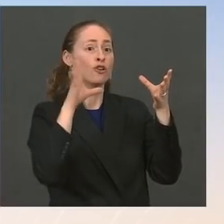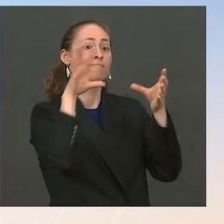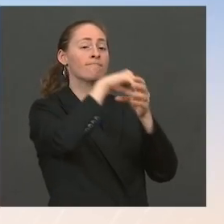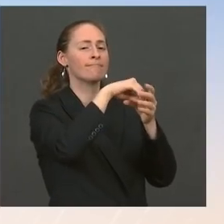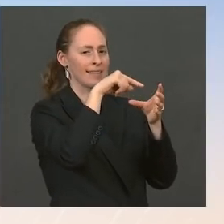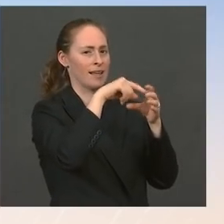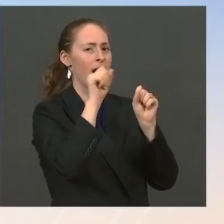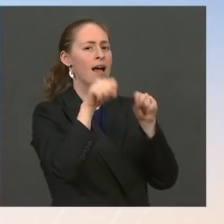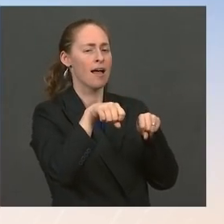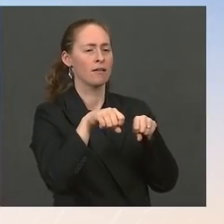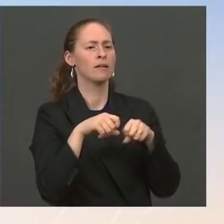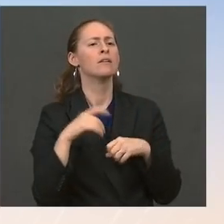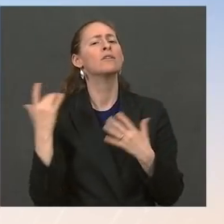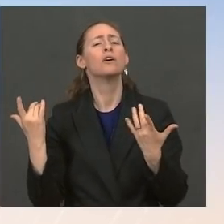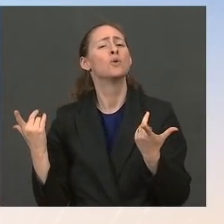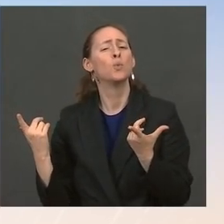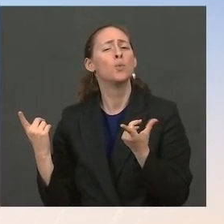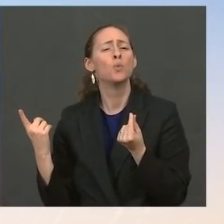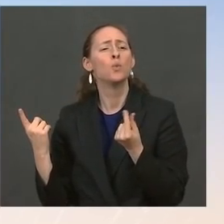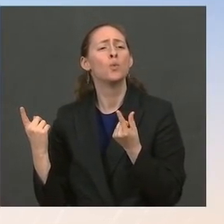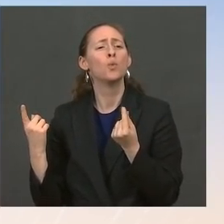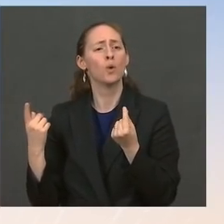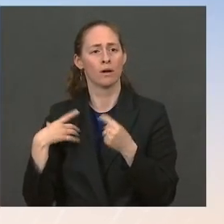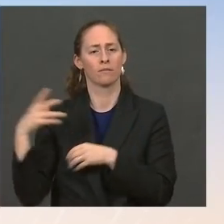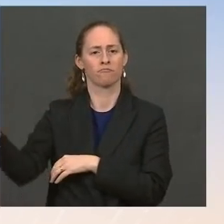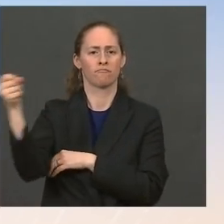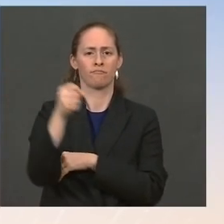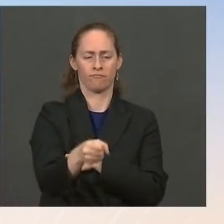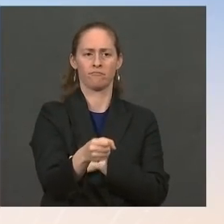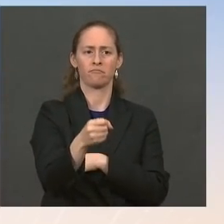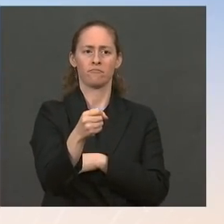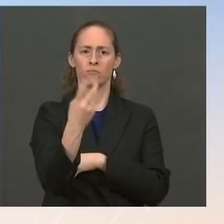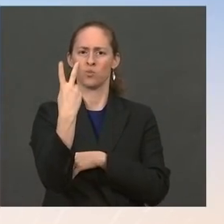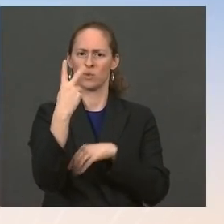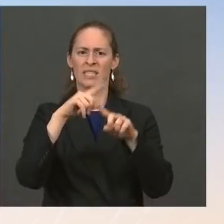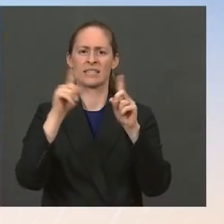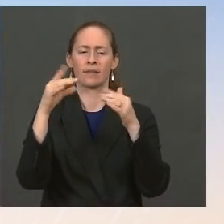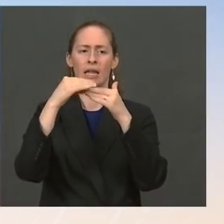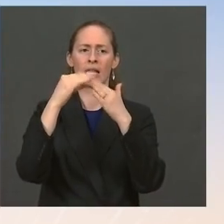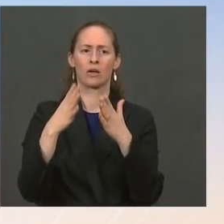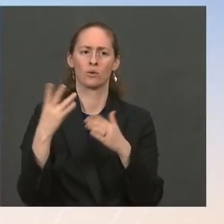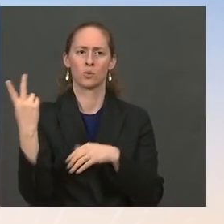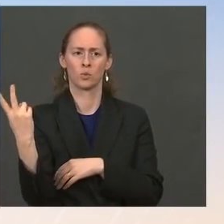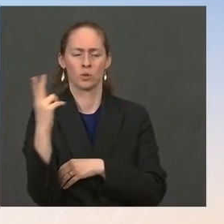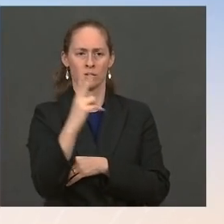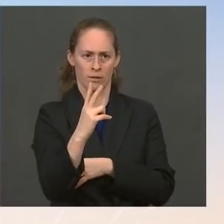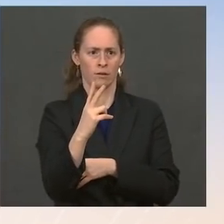United States Postal Service Board of Governors to replace outgoing Governors Ron Bloom and John Barger.